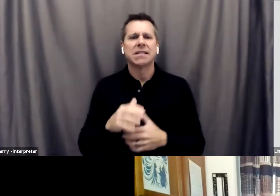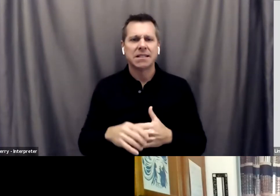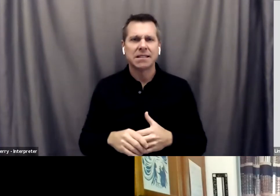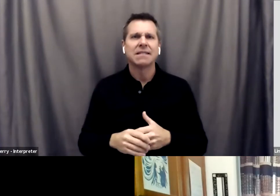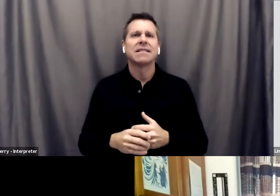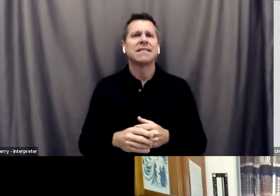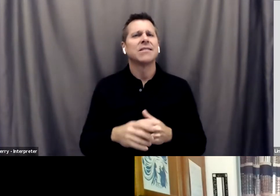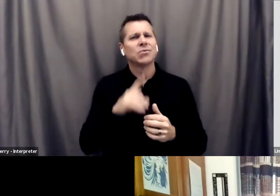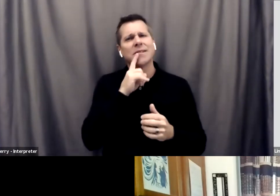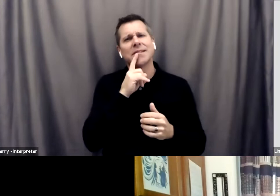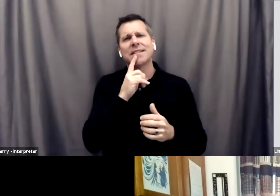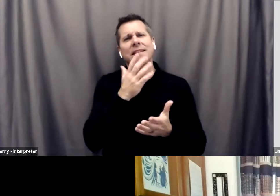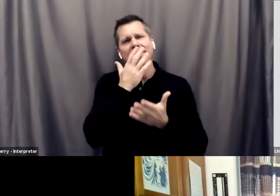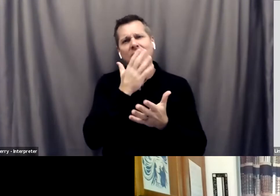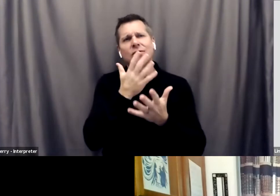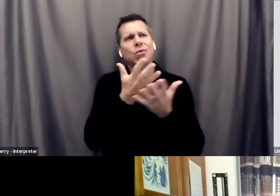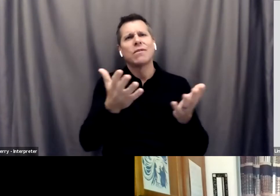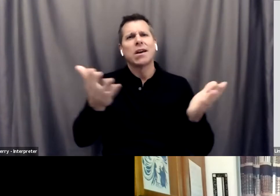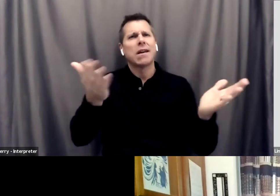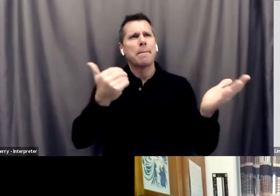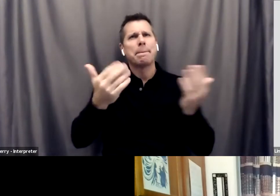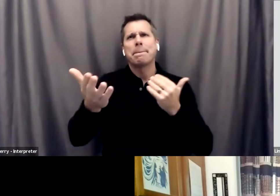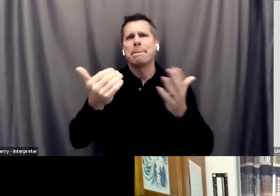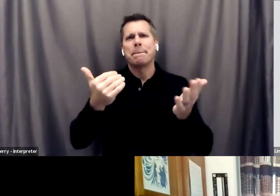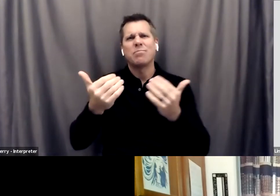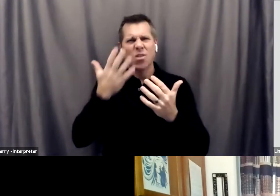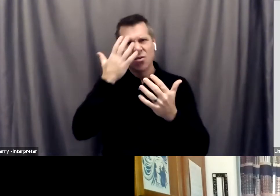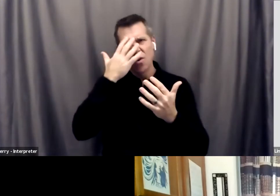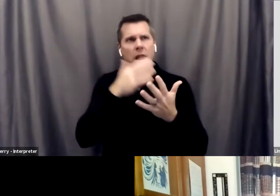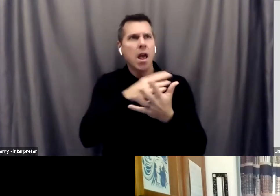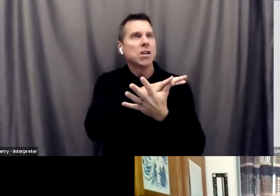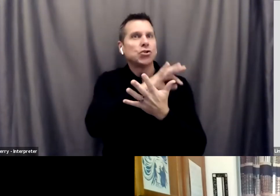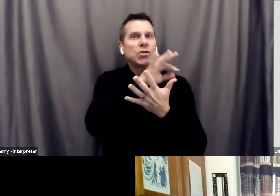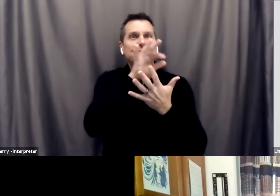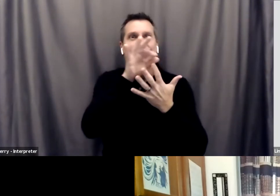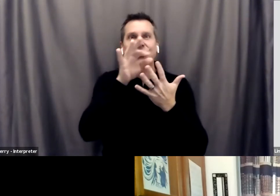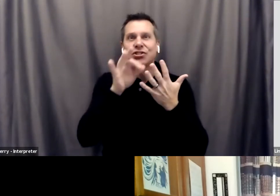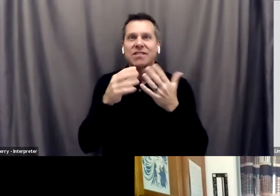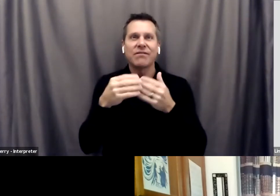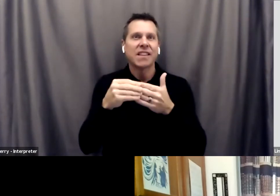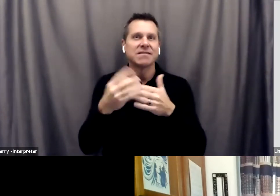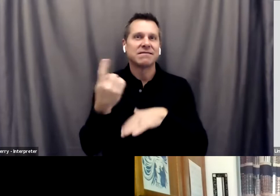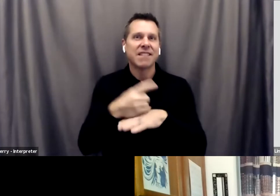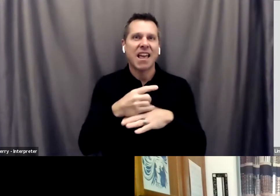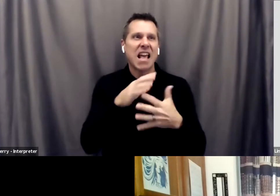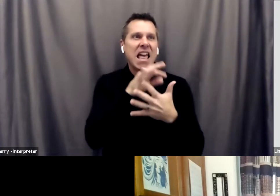thank you to all of you for coming by. We know you had a lot of choices on flex day. We're really excited that you're interested